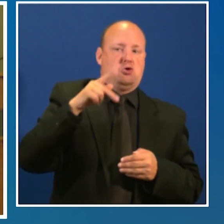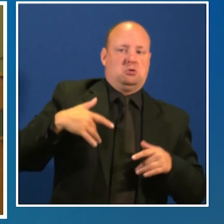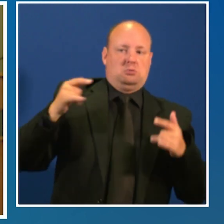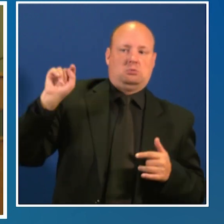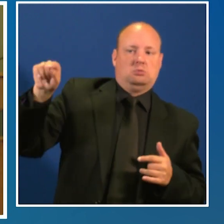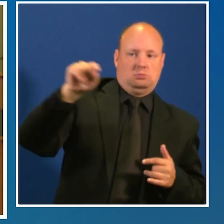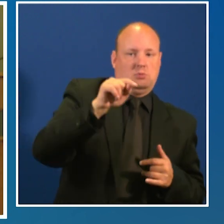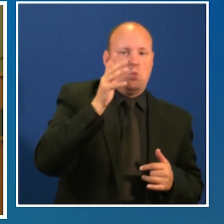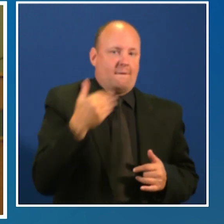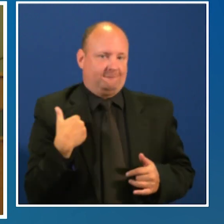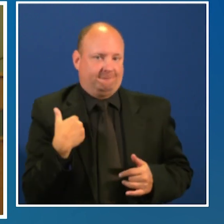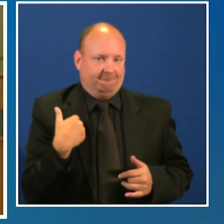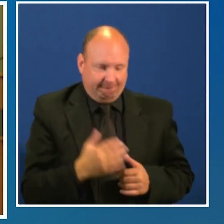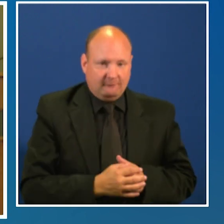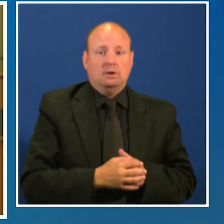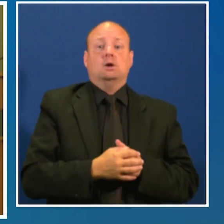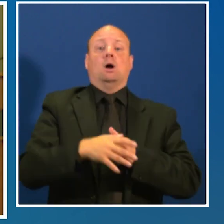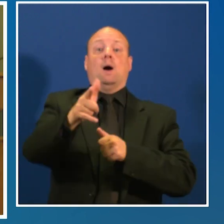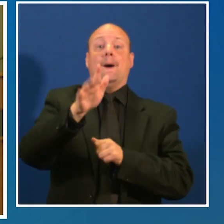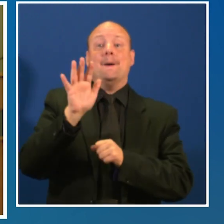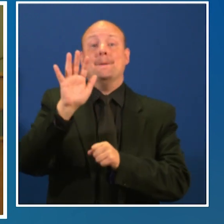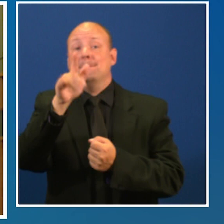The City also has announced a new Party in the Park series for